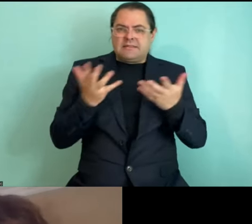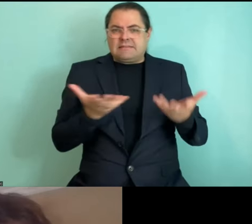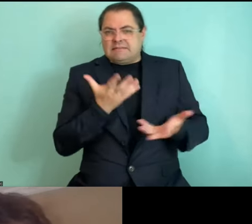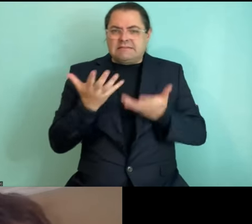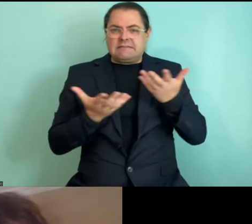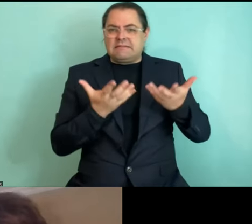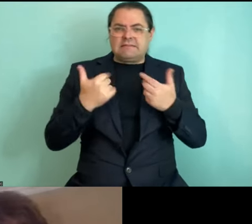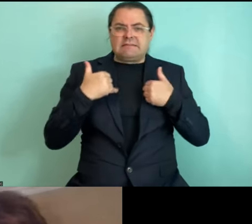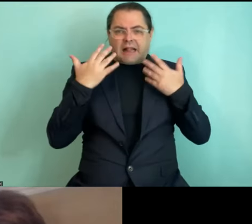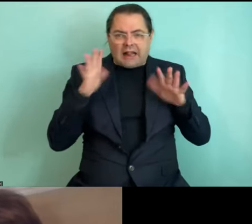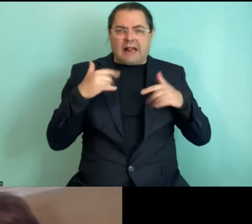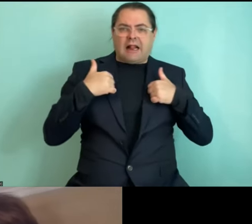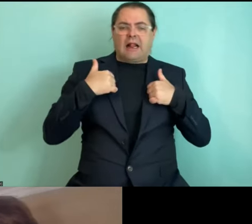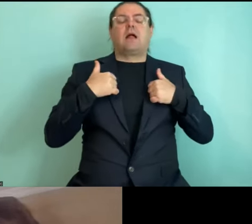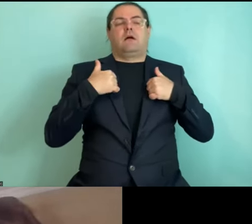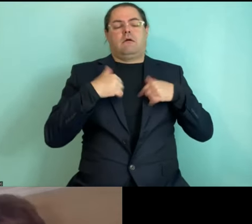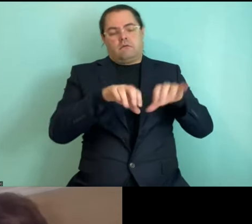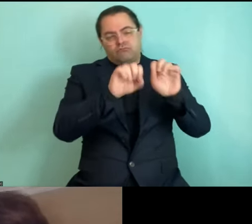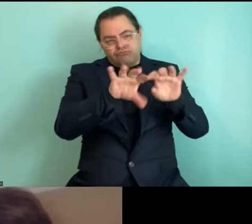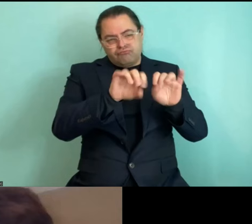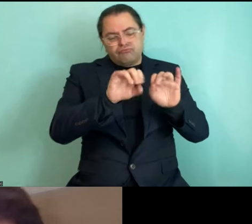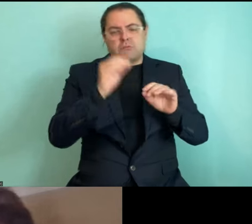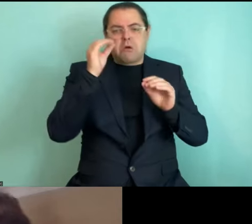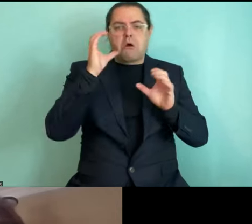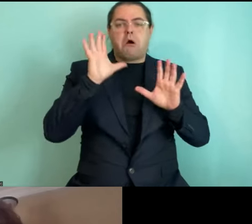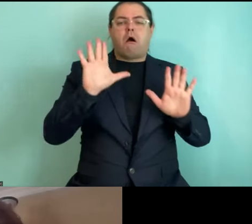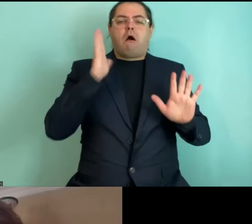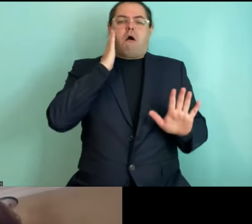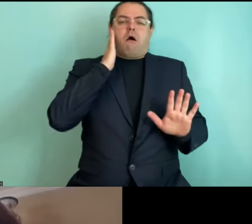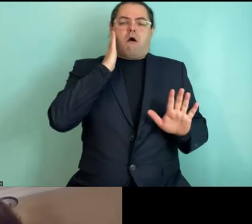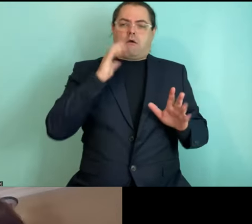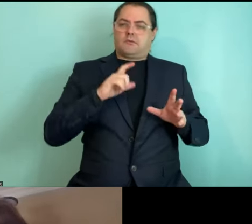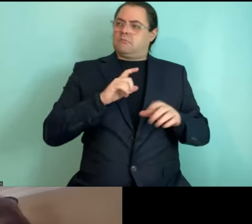to provide our accent for my shoe safety field. Information qPn marshmallow PC we can have